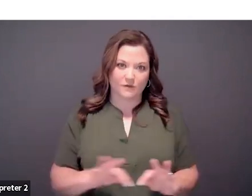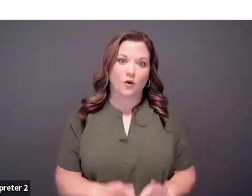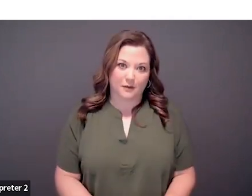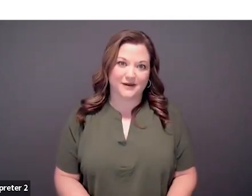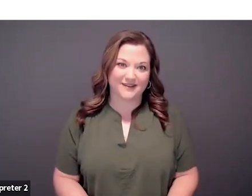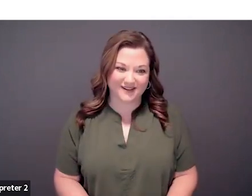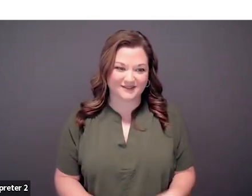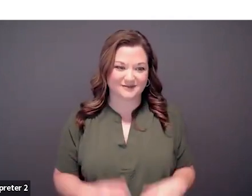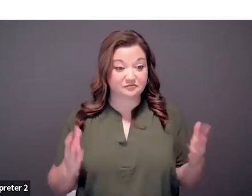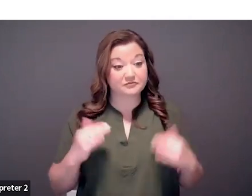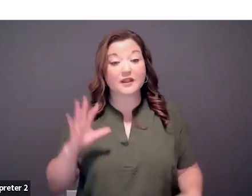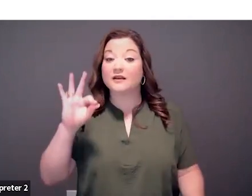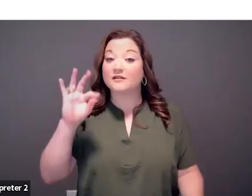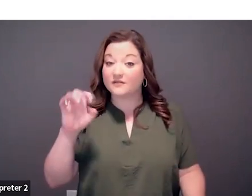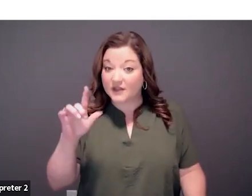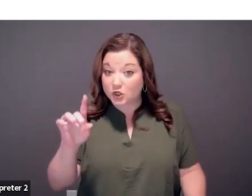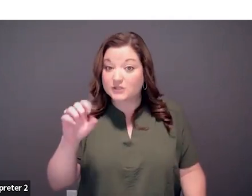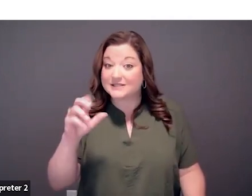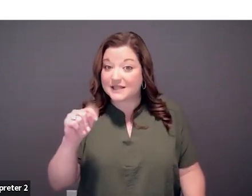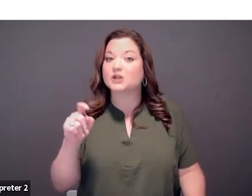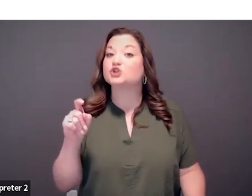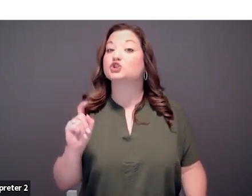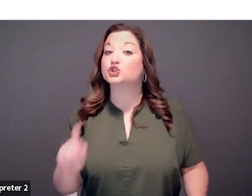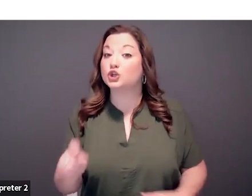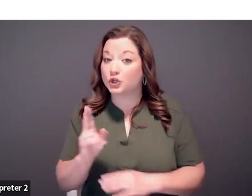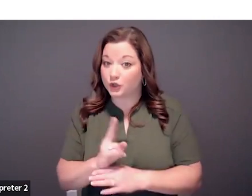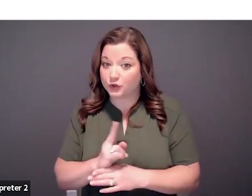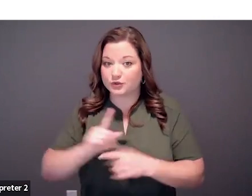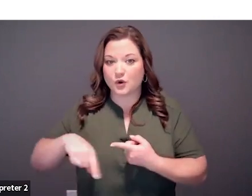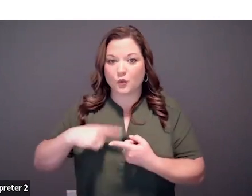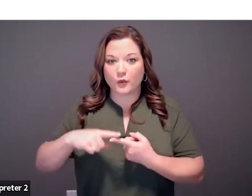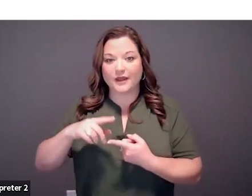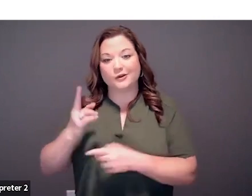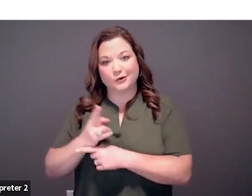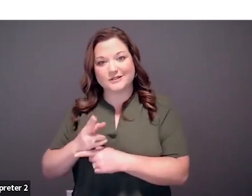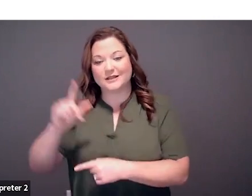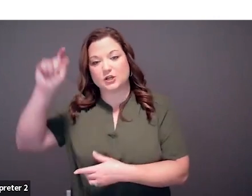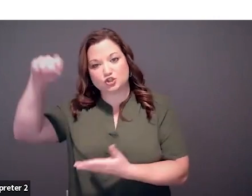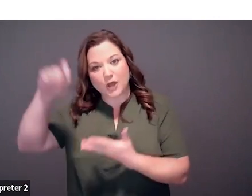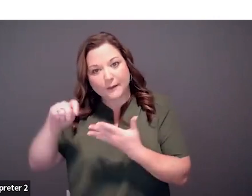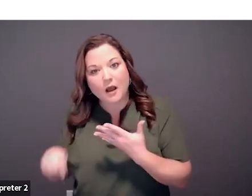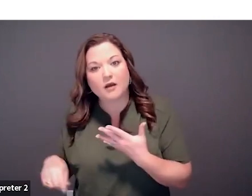Fieldsets should be used when talking about checkboxes and radios. Here I've got an example.